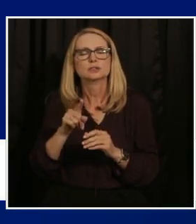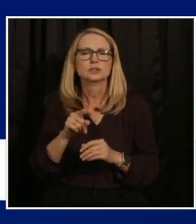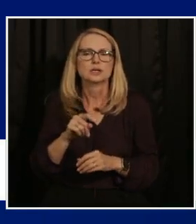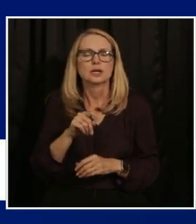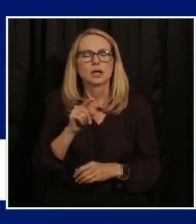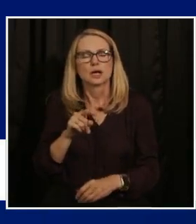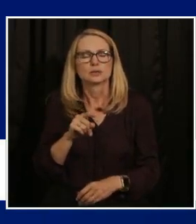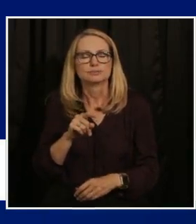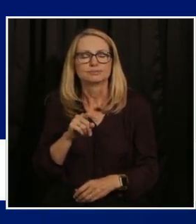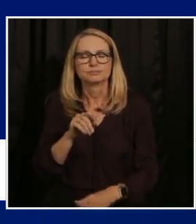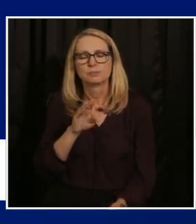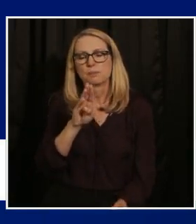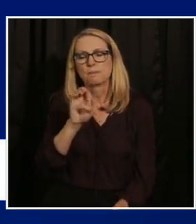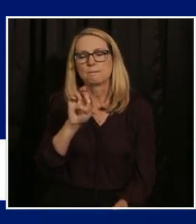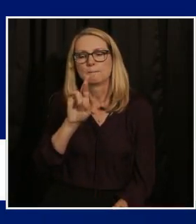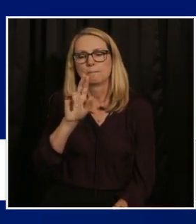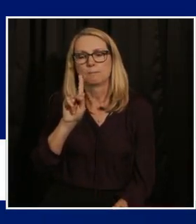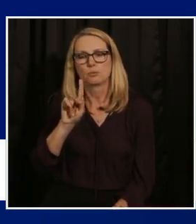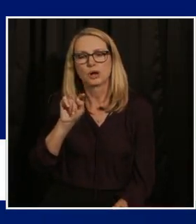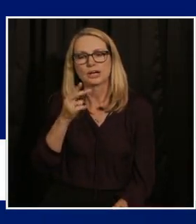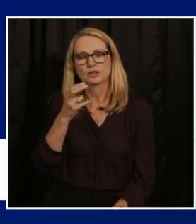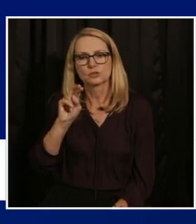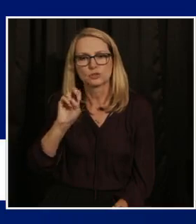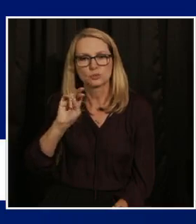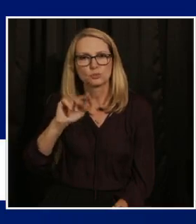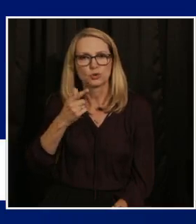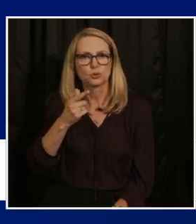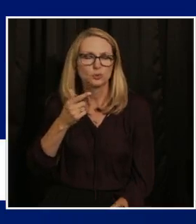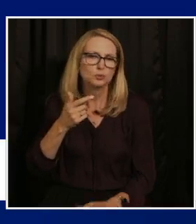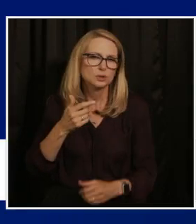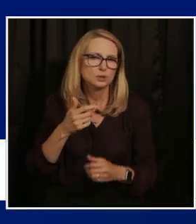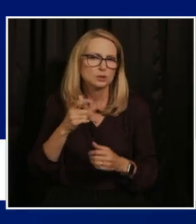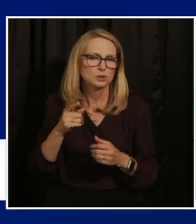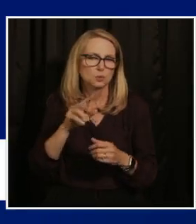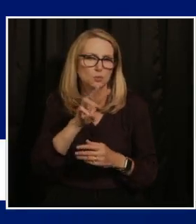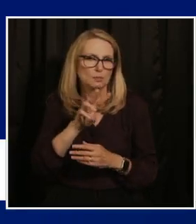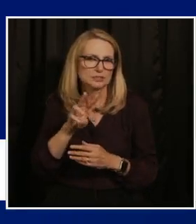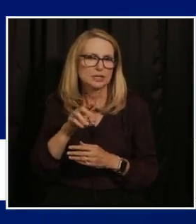i encourage you to check that out um that website allows individuals to look at our data the same